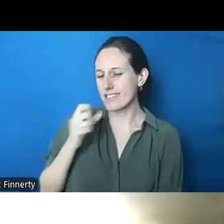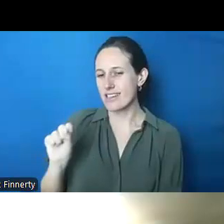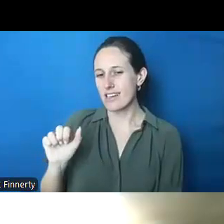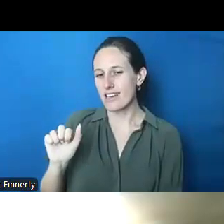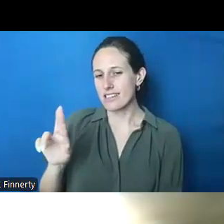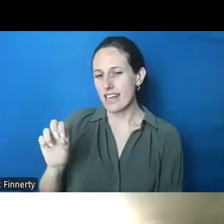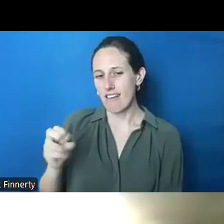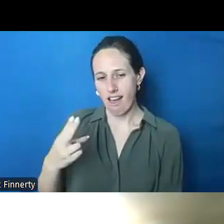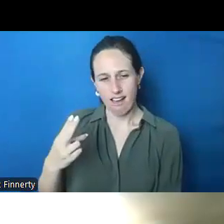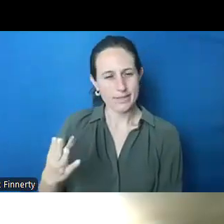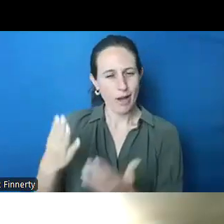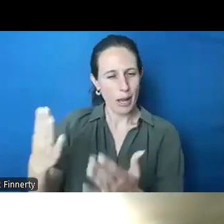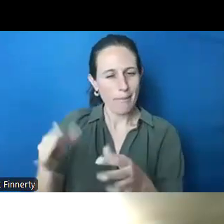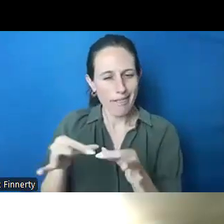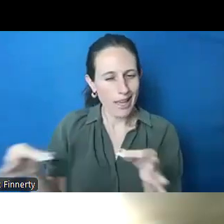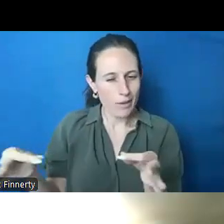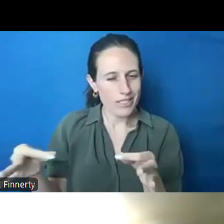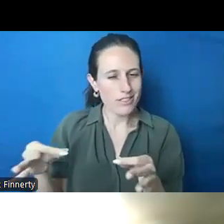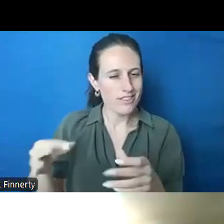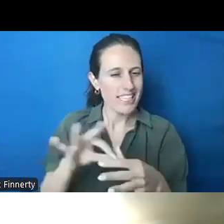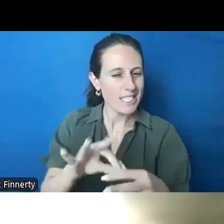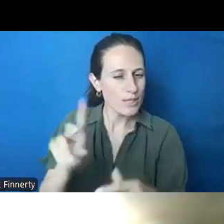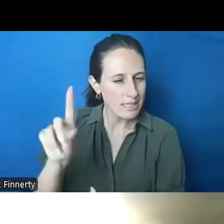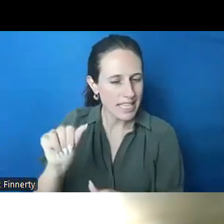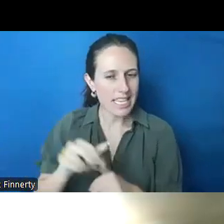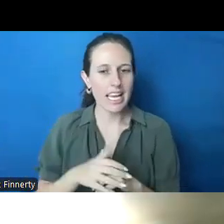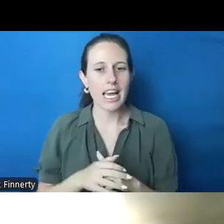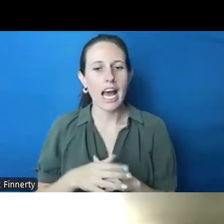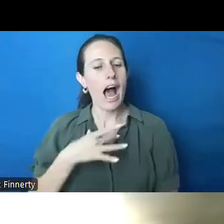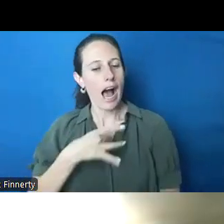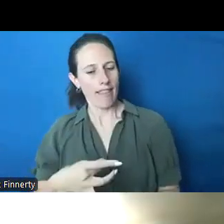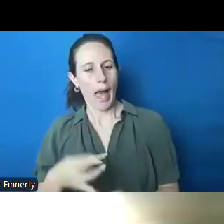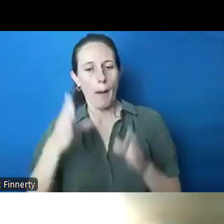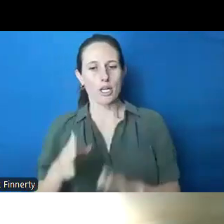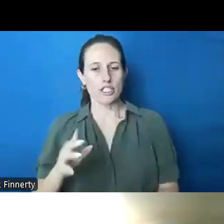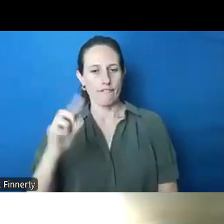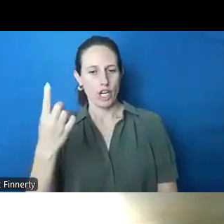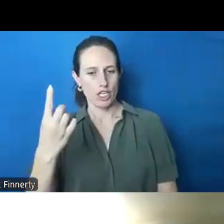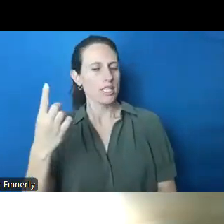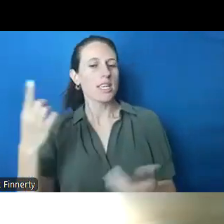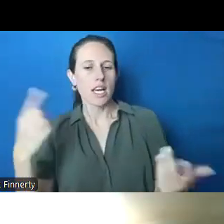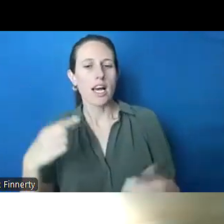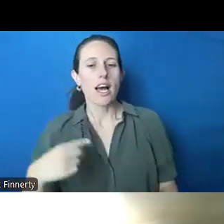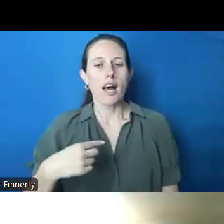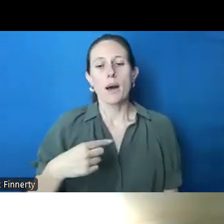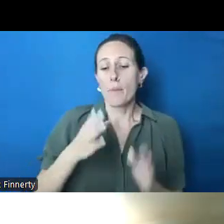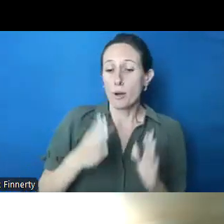things and hopefully we can talk more about that. I kind of like the person-first language, but I